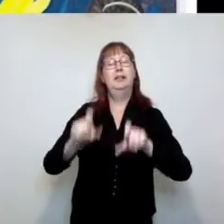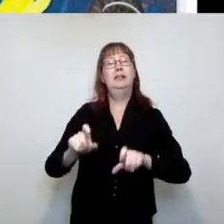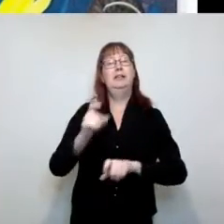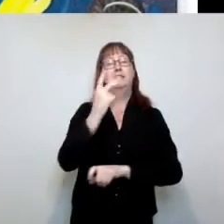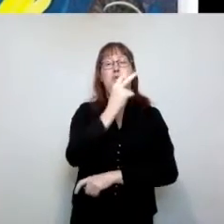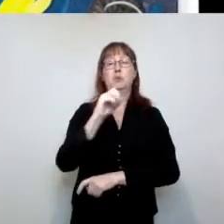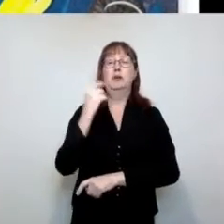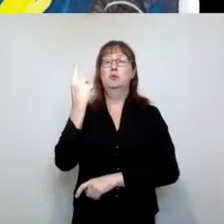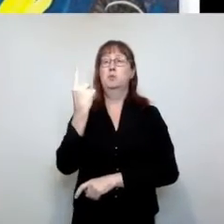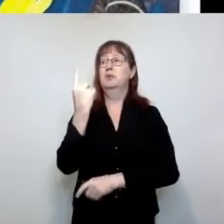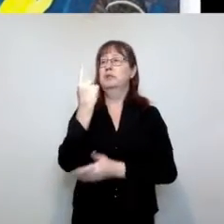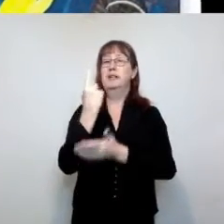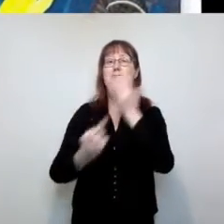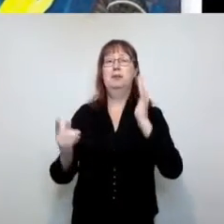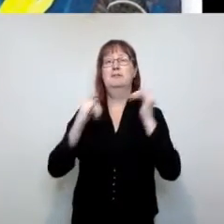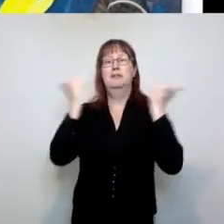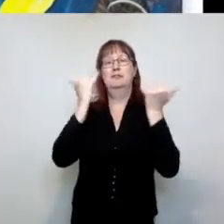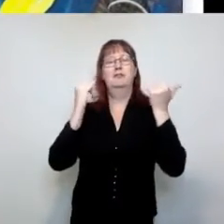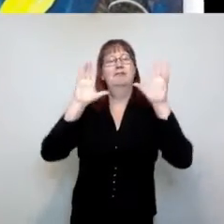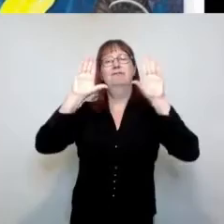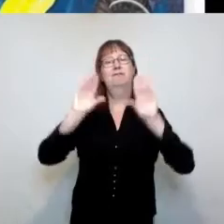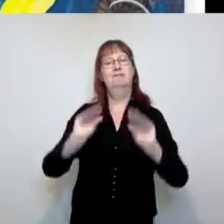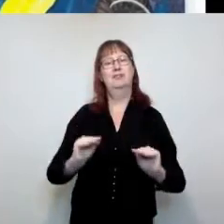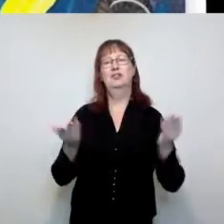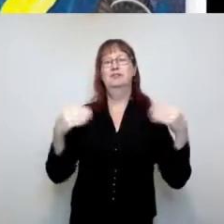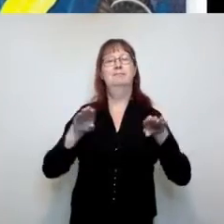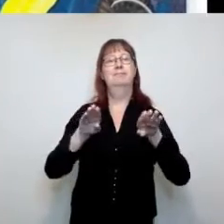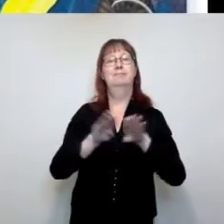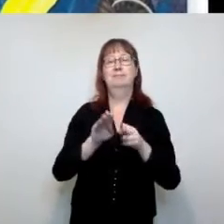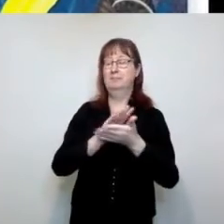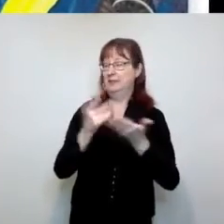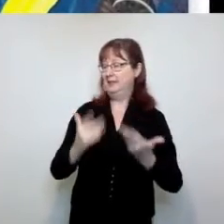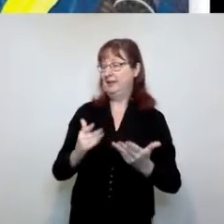Although Leeds 2001 was to be the last Independence Festival,